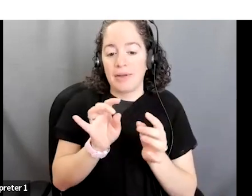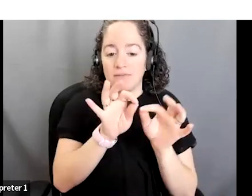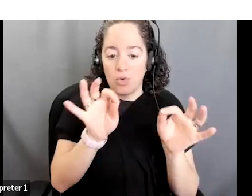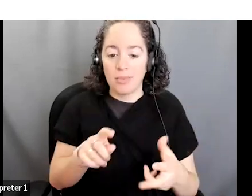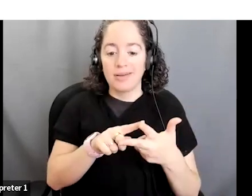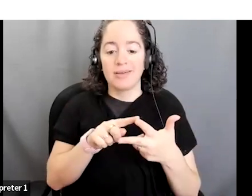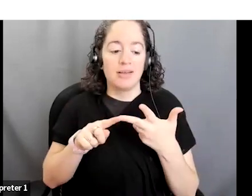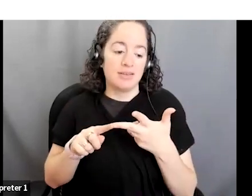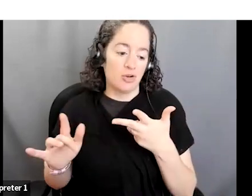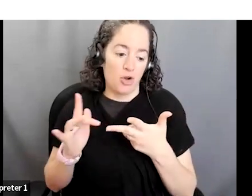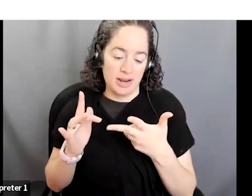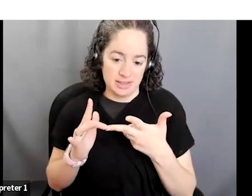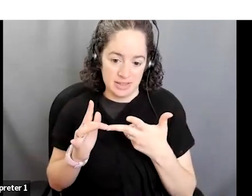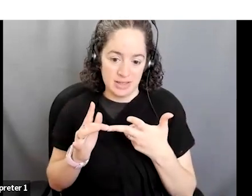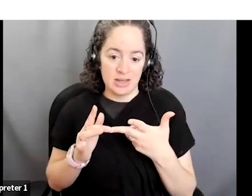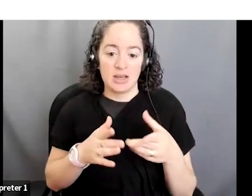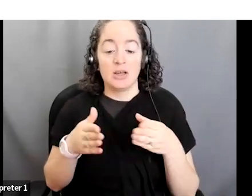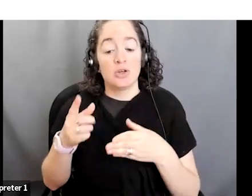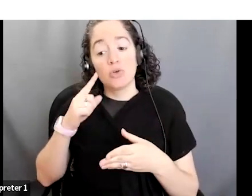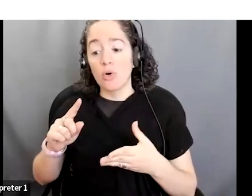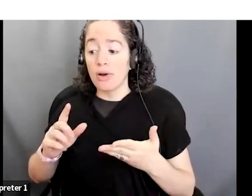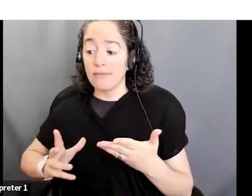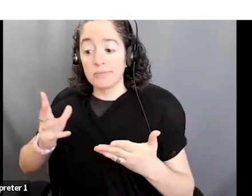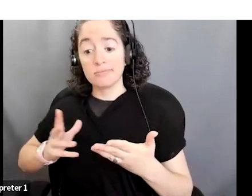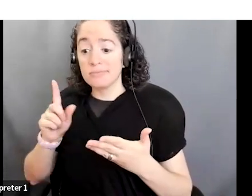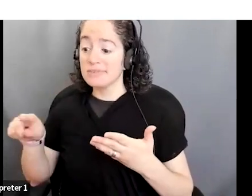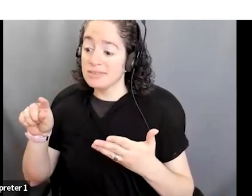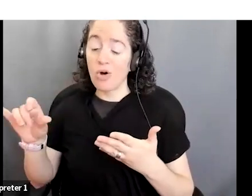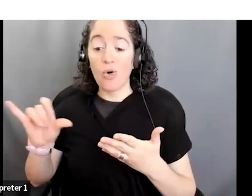I have e-commerce form, I have filtering forms,